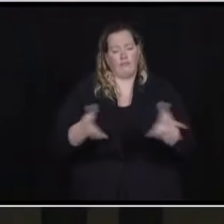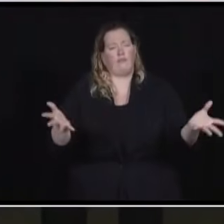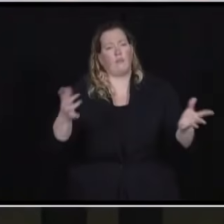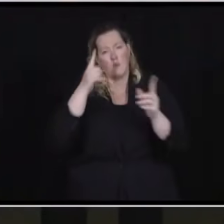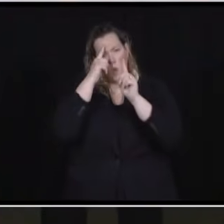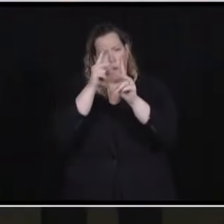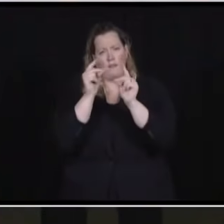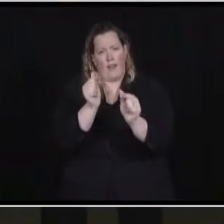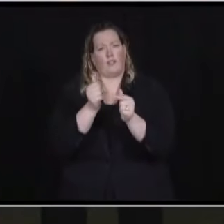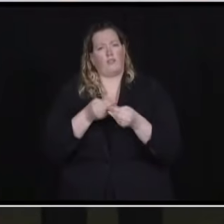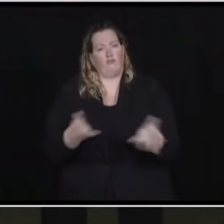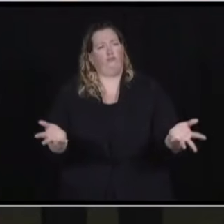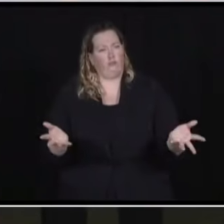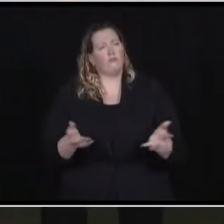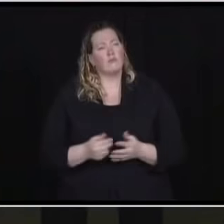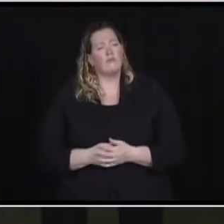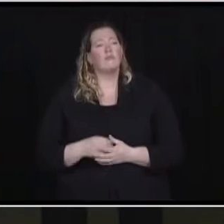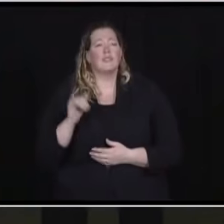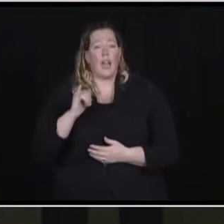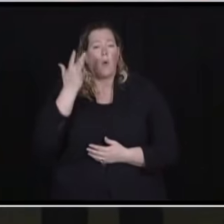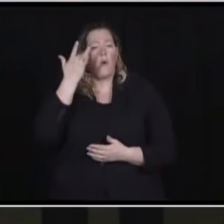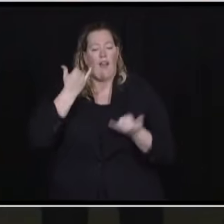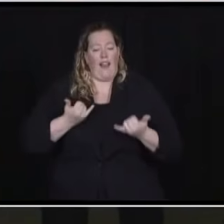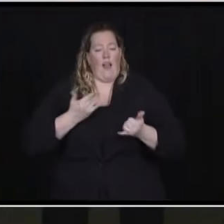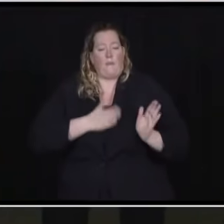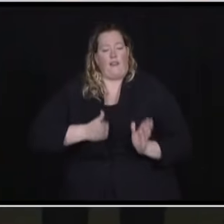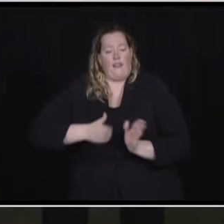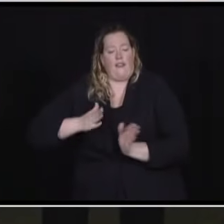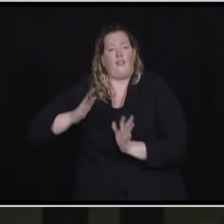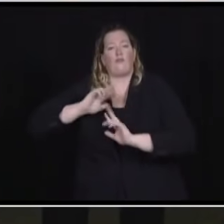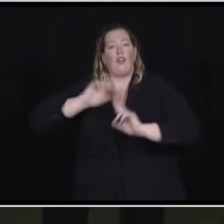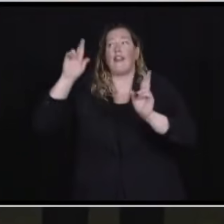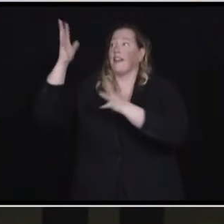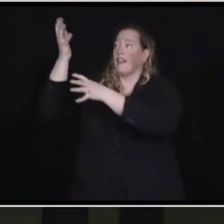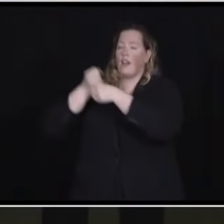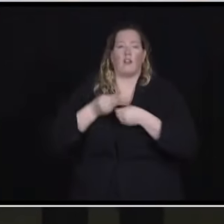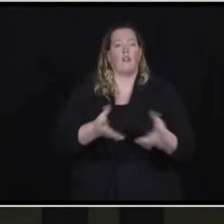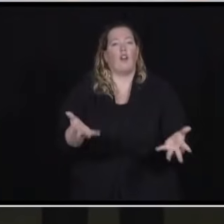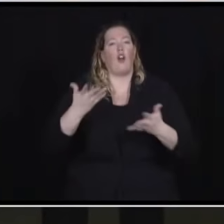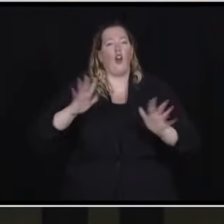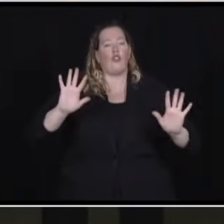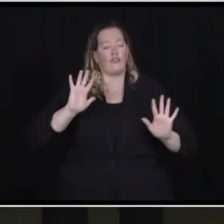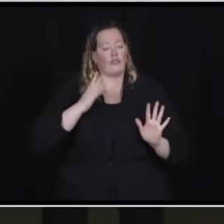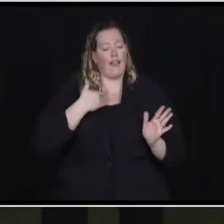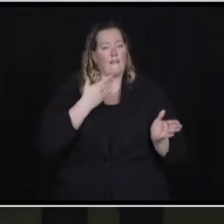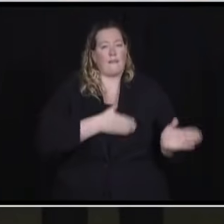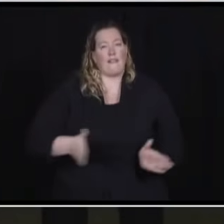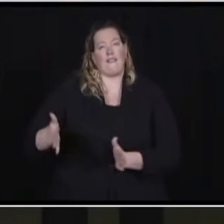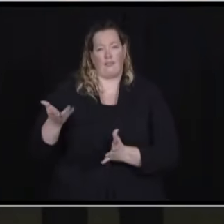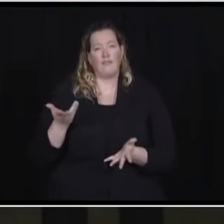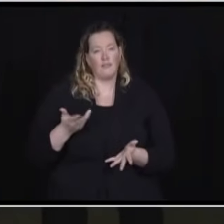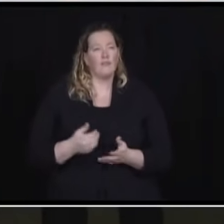is the tie to tie the strings of the 4 lines of operation together and make one very coherent operation. It's not just distribution and